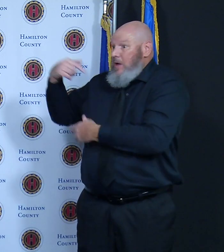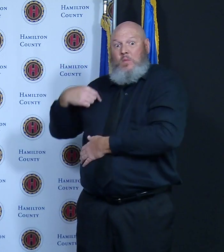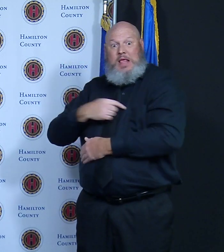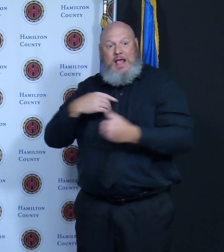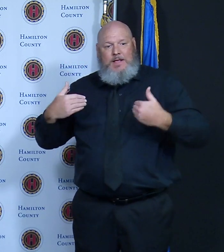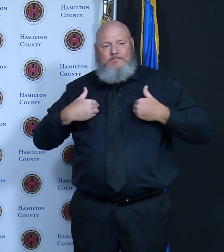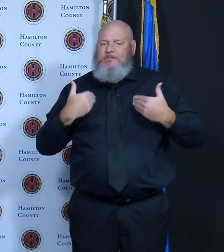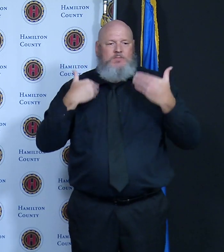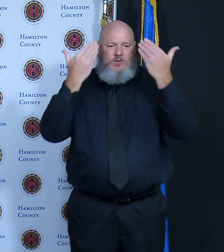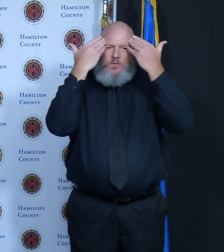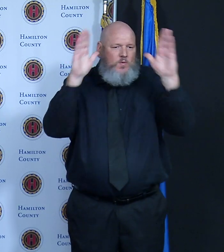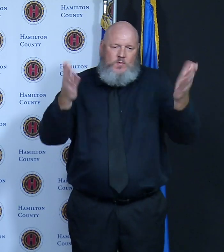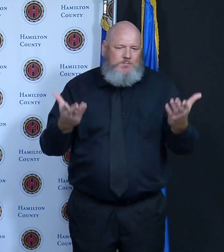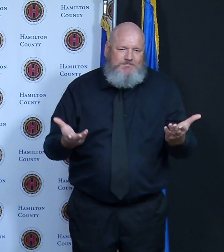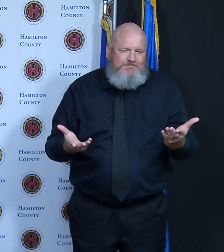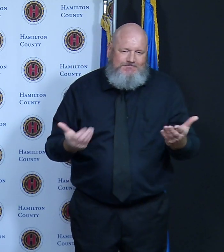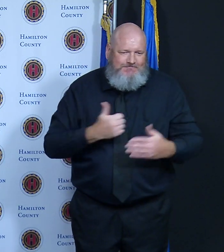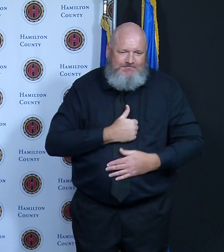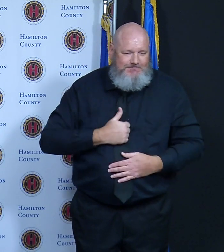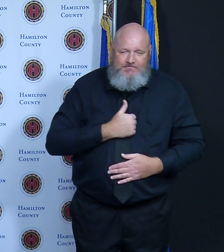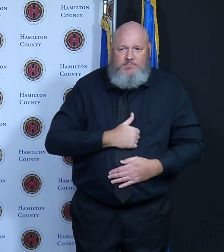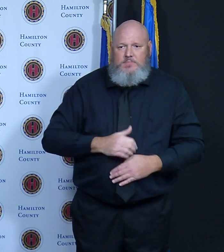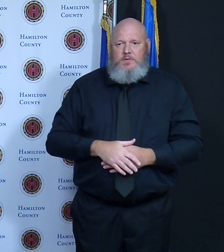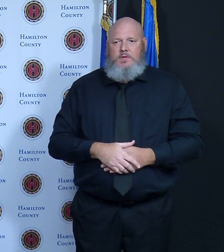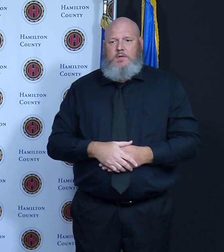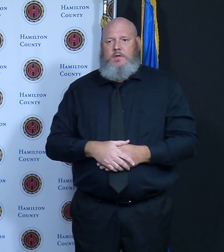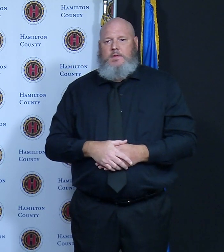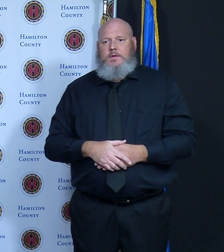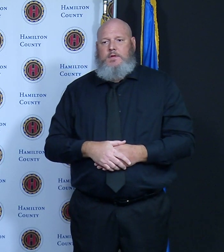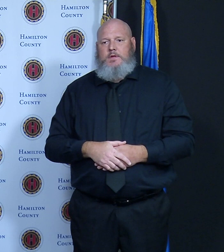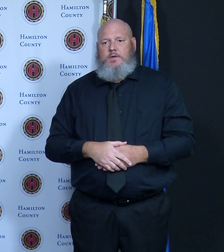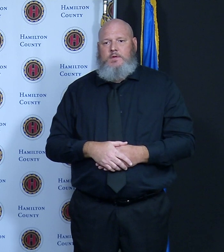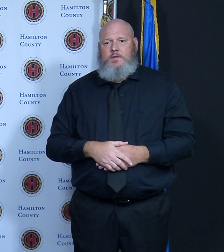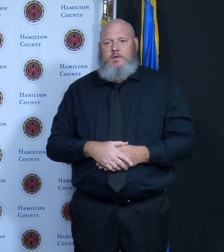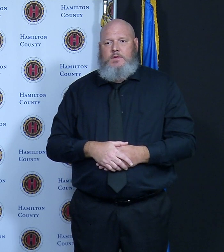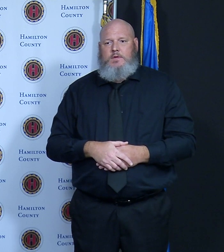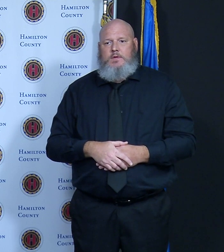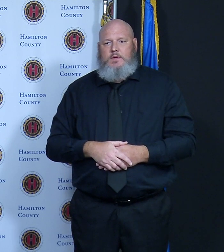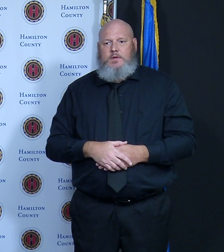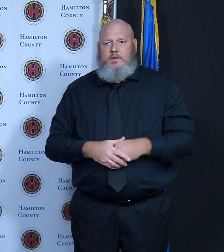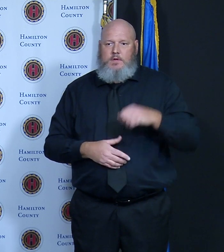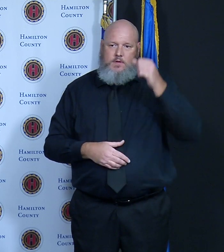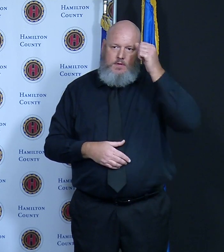or would it take its cues completely from the governor so we do not act we do